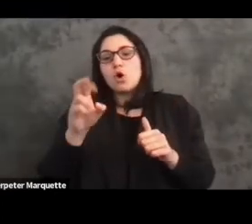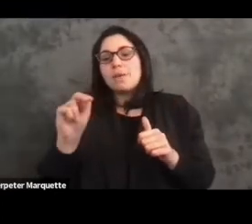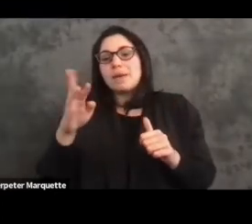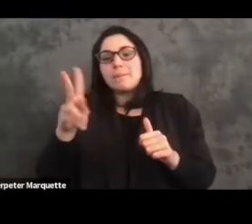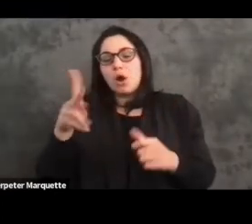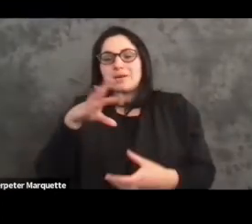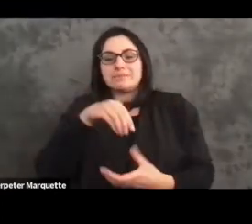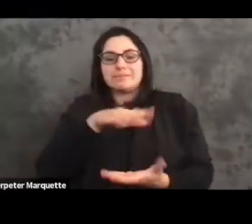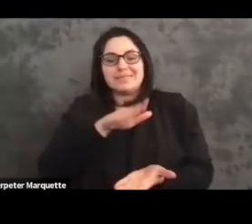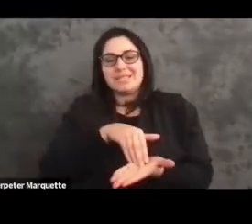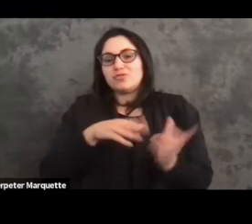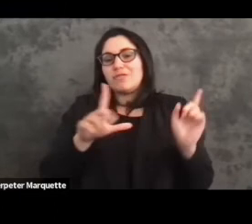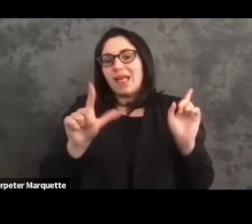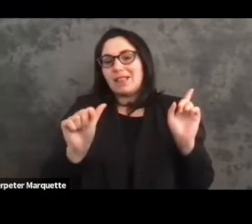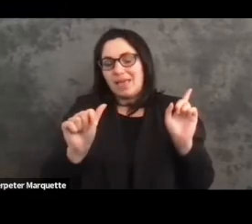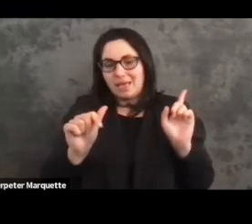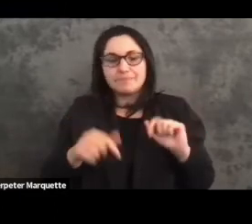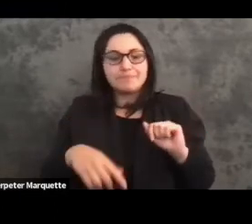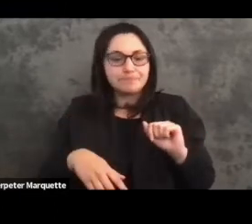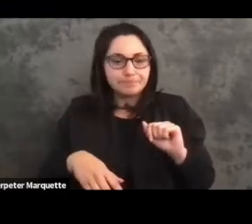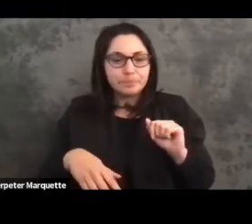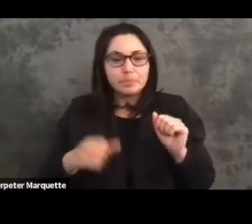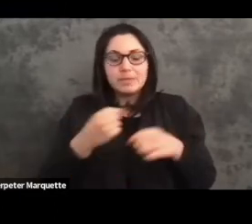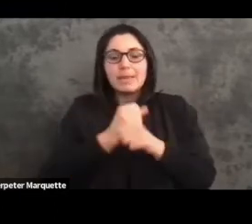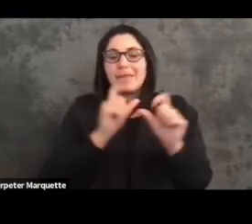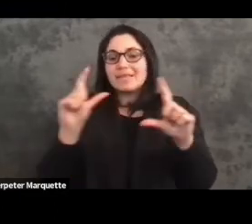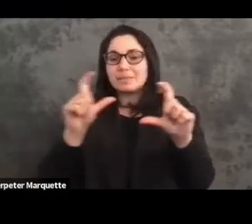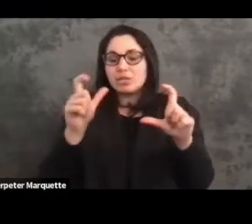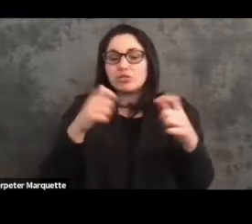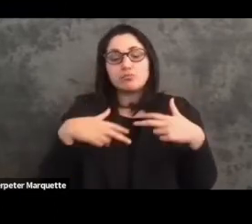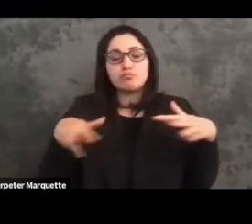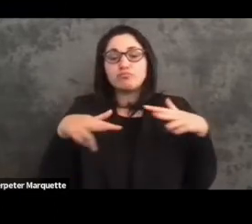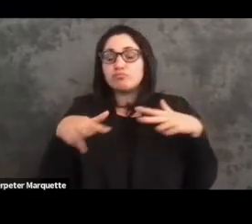you pictures I made with my mobile phone in a large urban park in the center of Los Angeles.